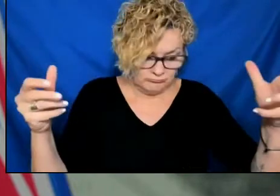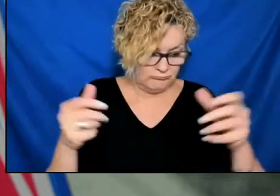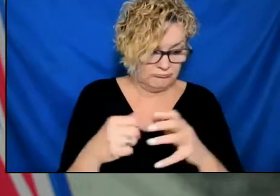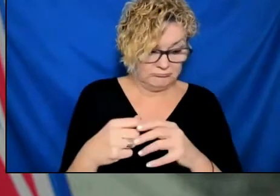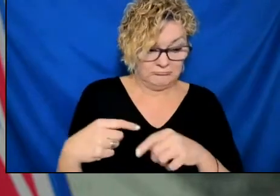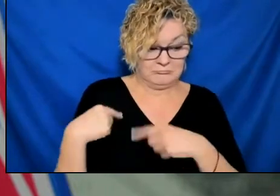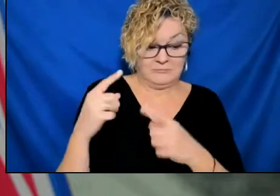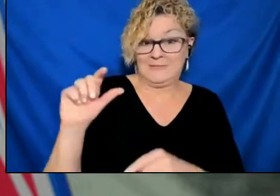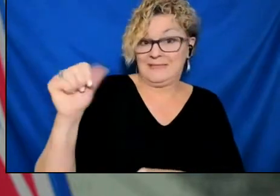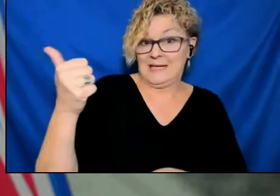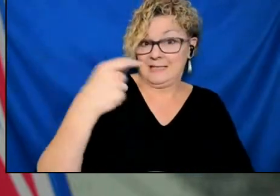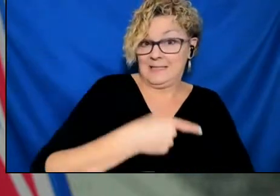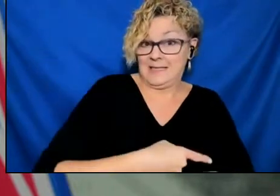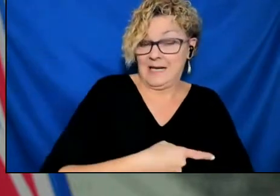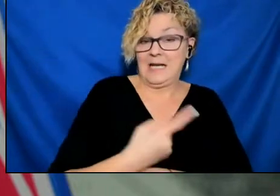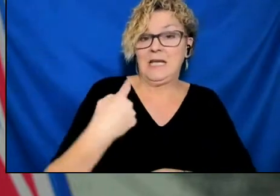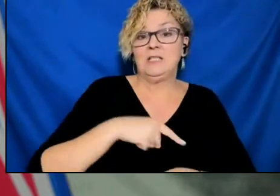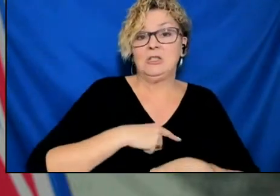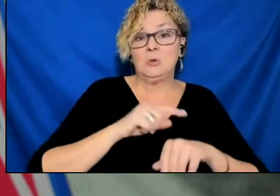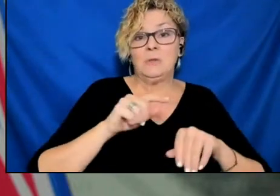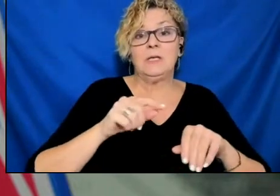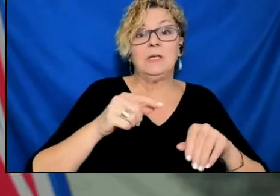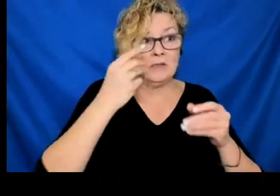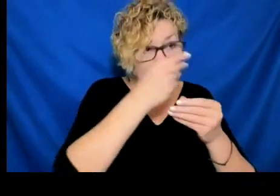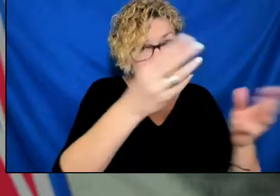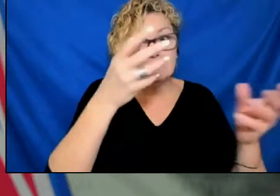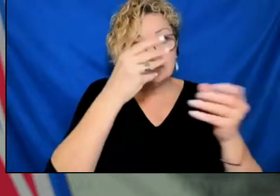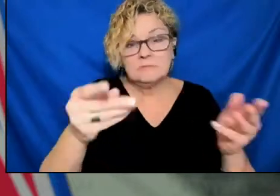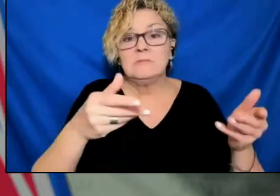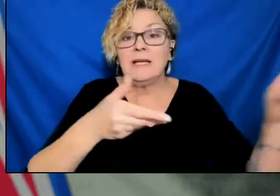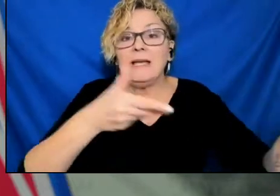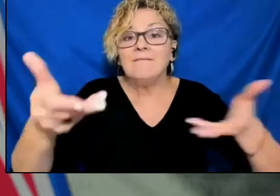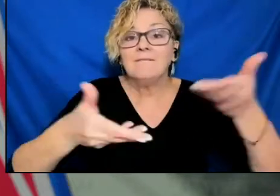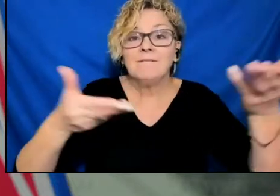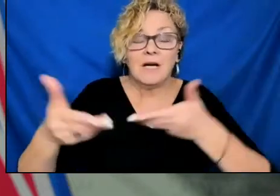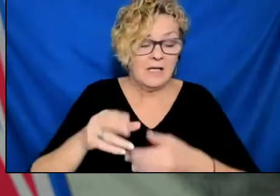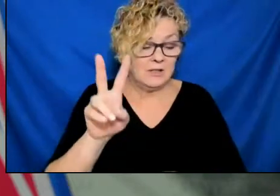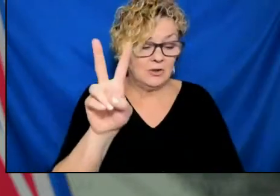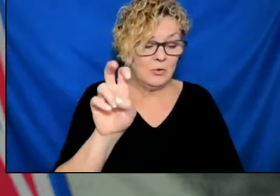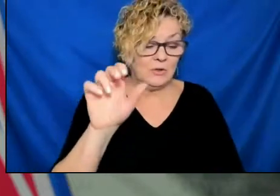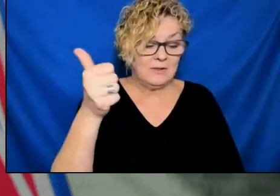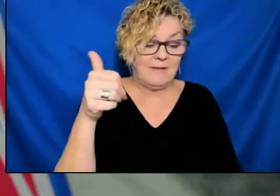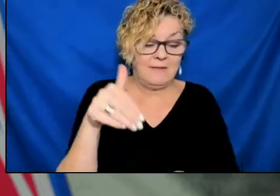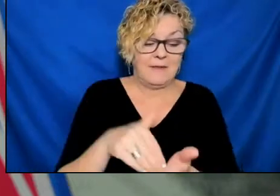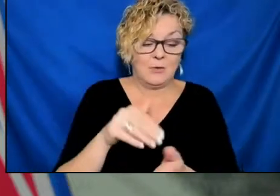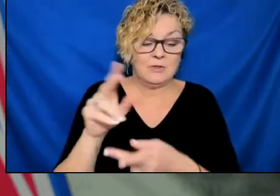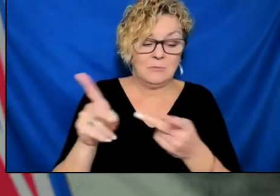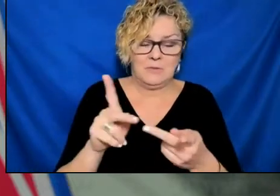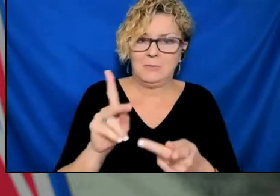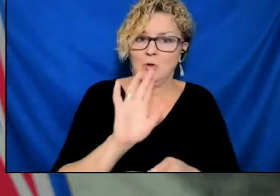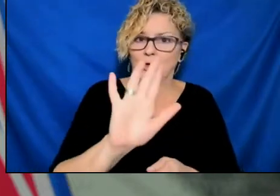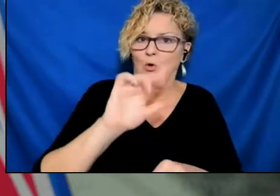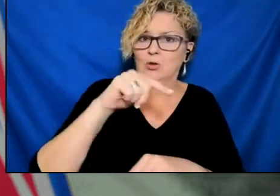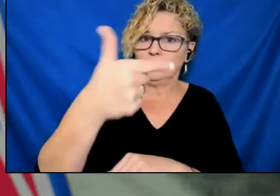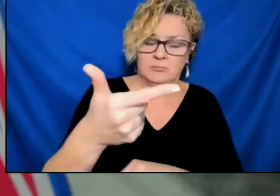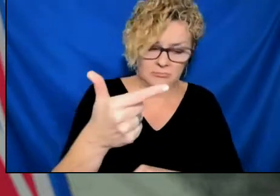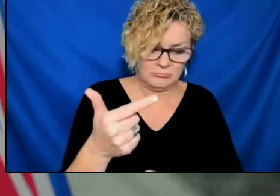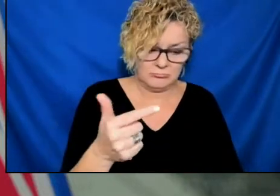In the last ten days, 210,000 people have received invitations for their booster shots.